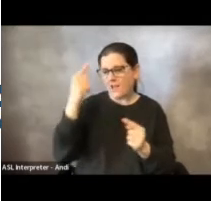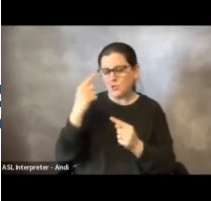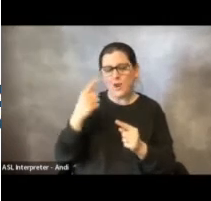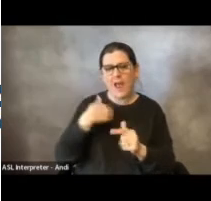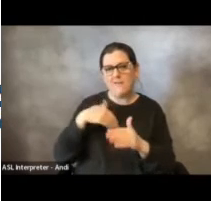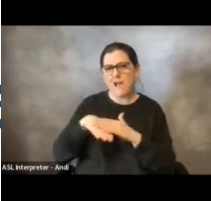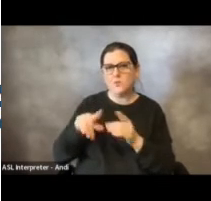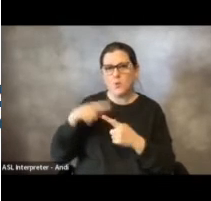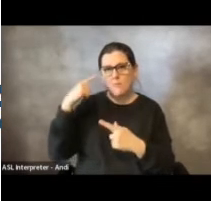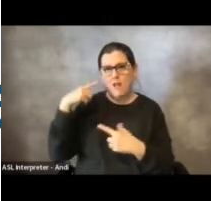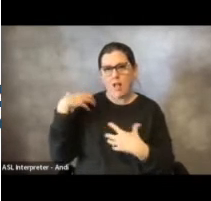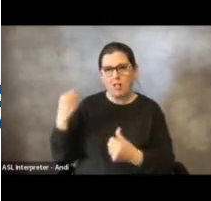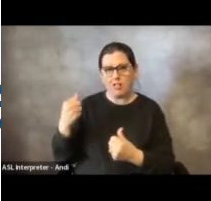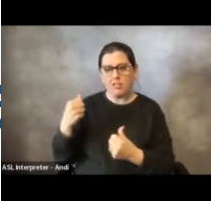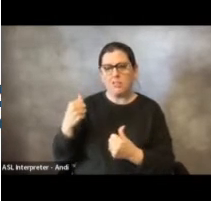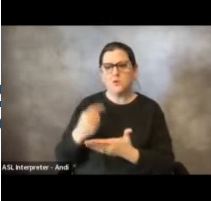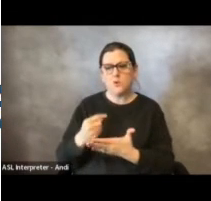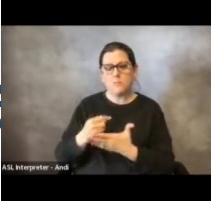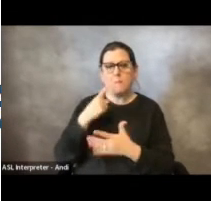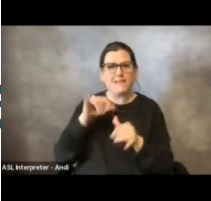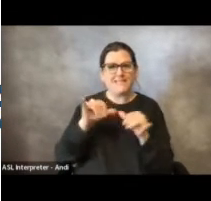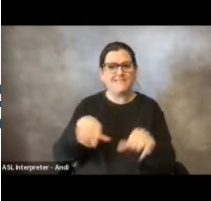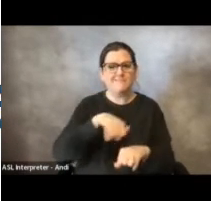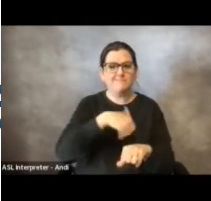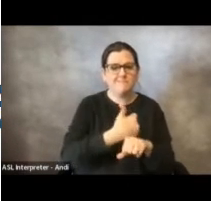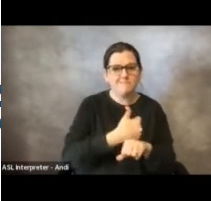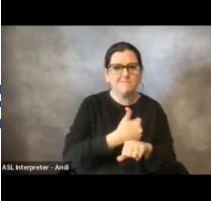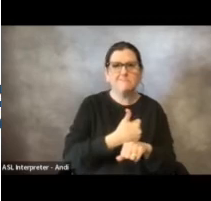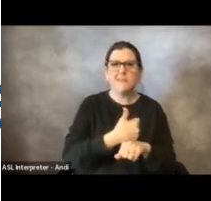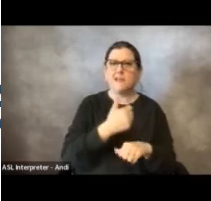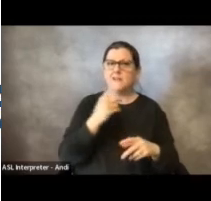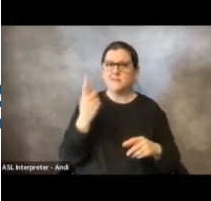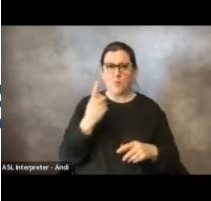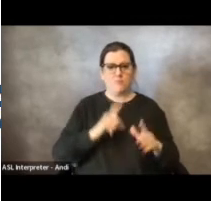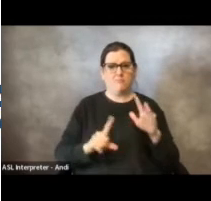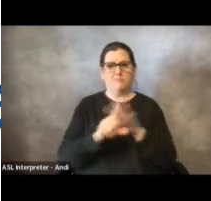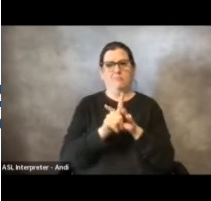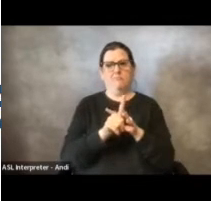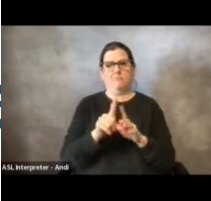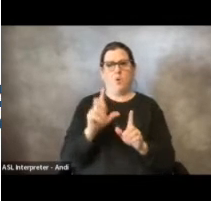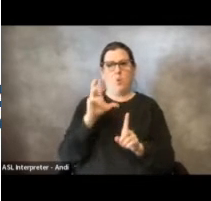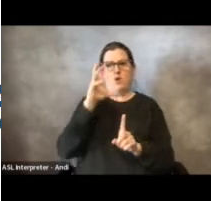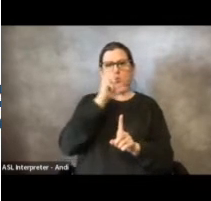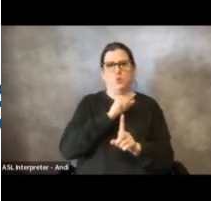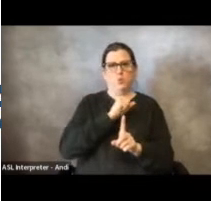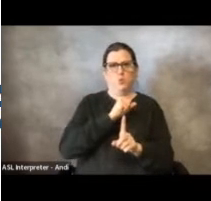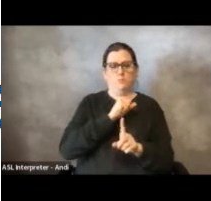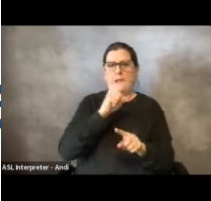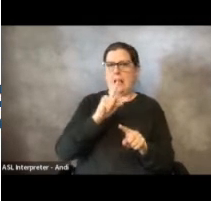treatment, because of the way our systems are set up. Sometimes, if individuals present, there's a presumption that an individual can't be experiencing a mental health